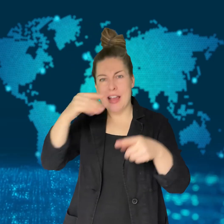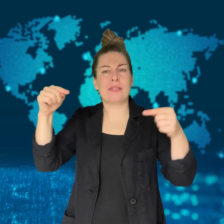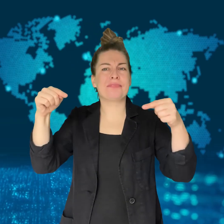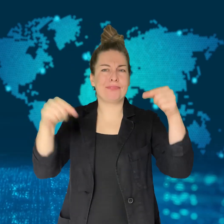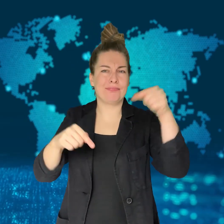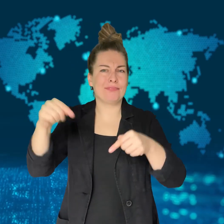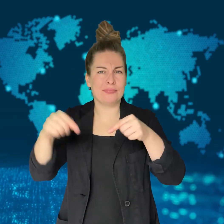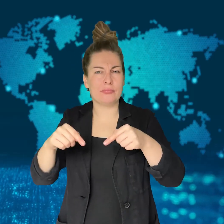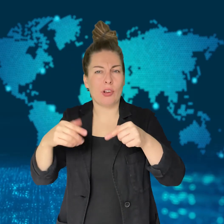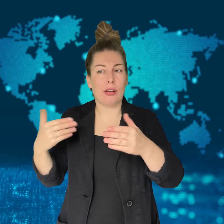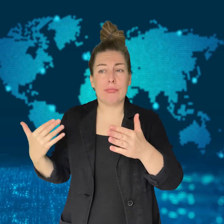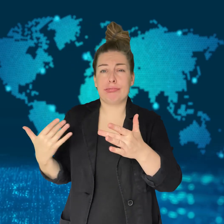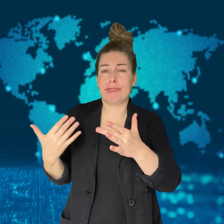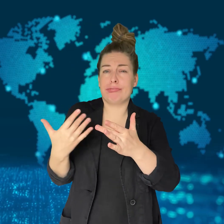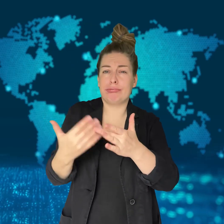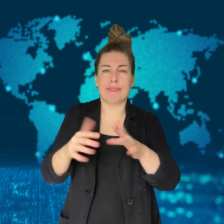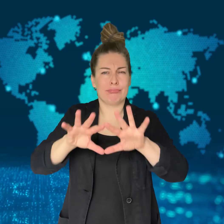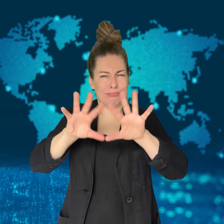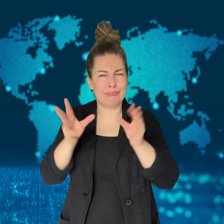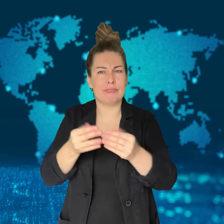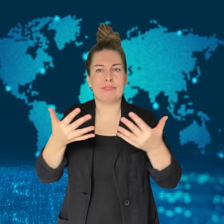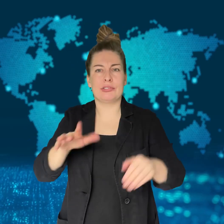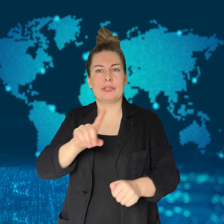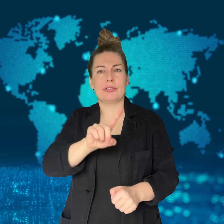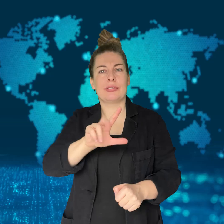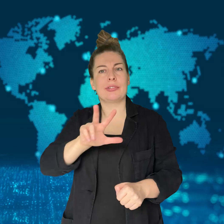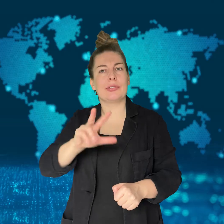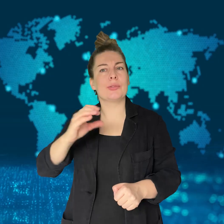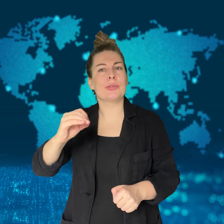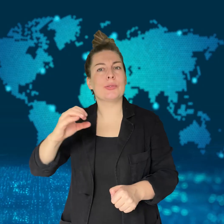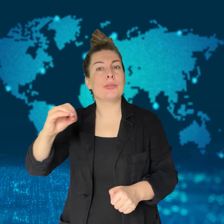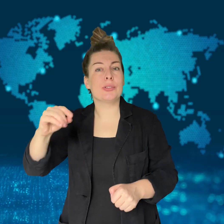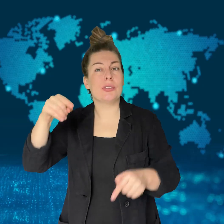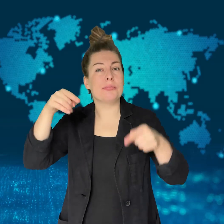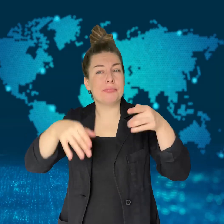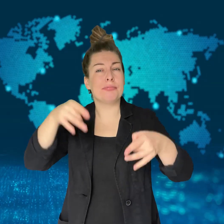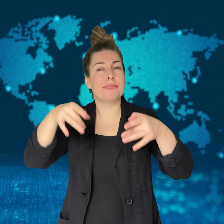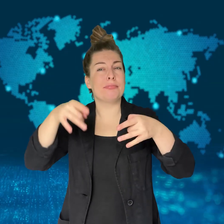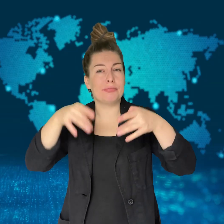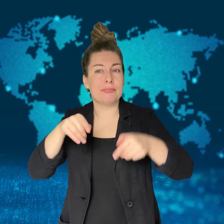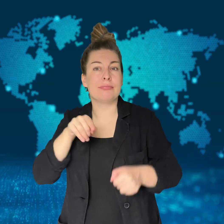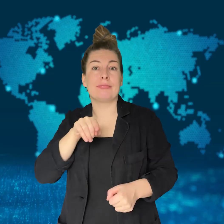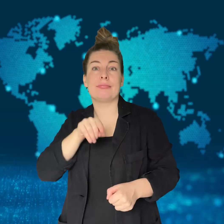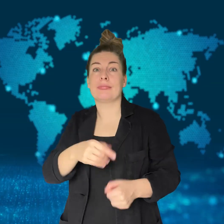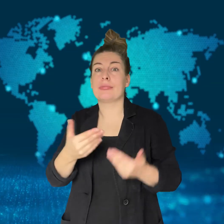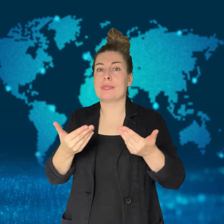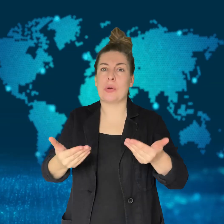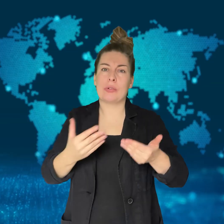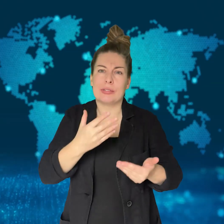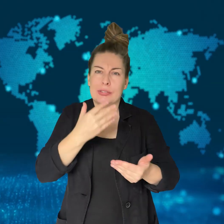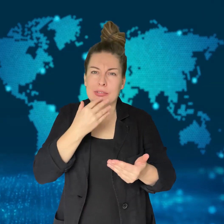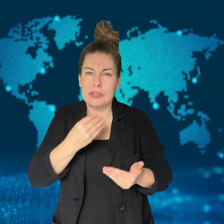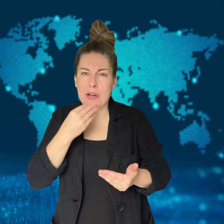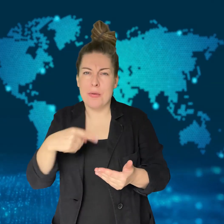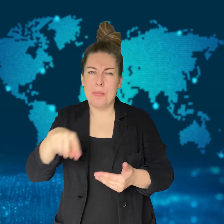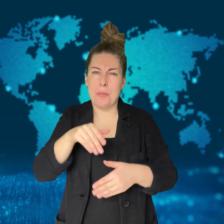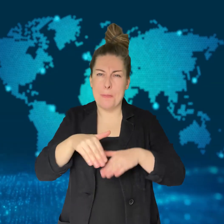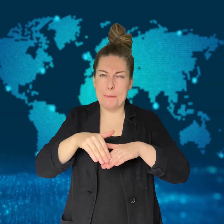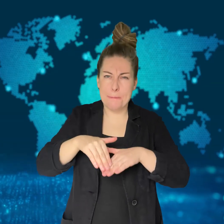and around 1,300 drones have been launched since the start of the war. The IDF is focusing on Hezbollah's aerial force because of